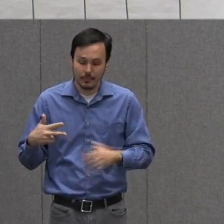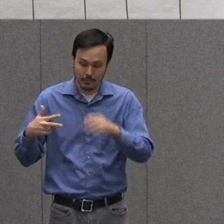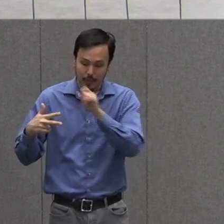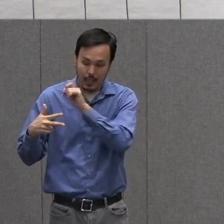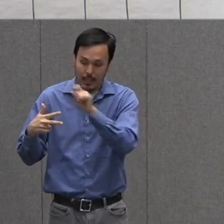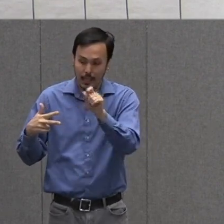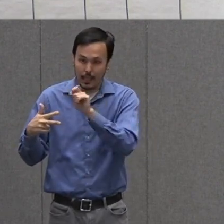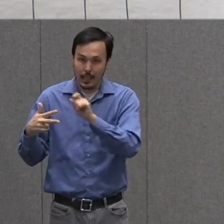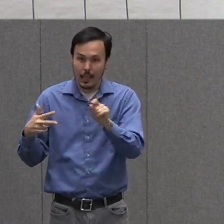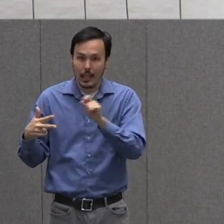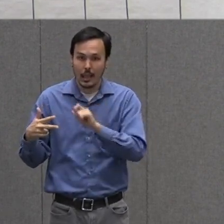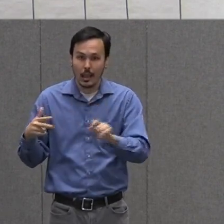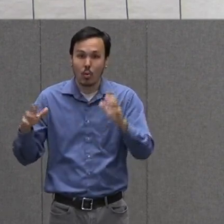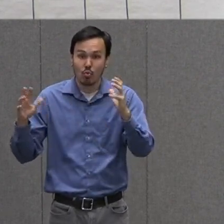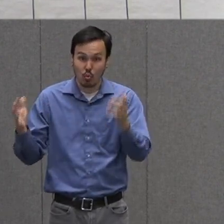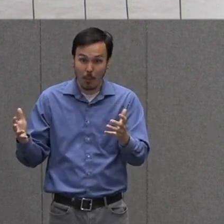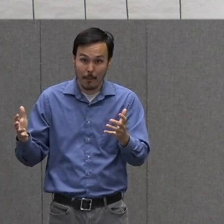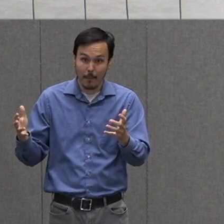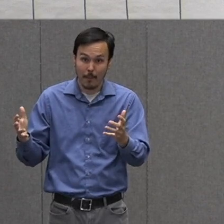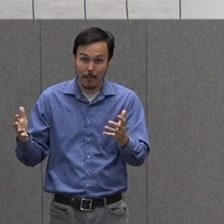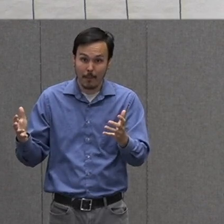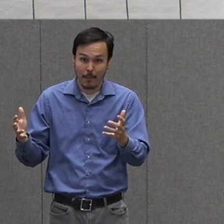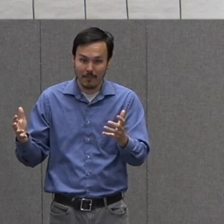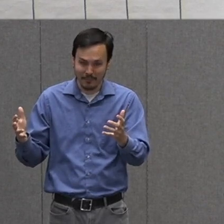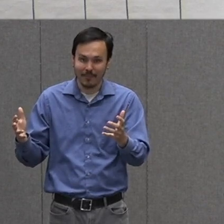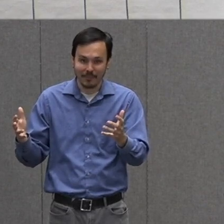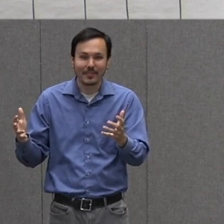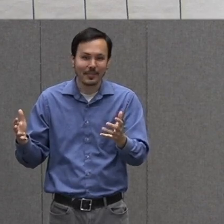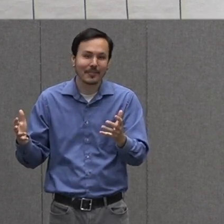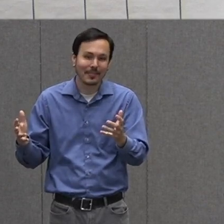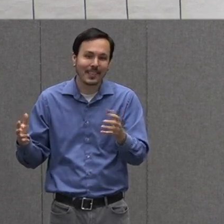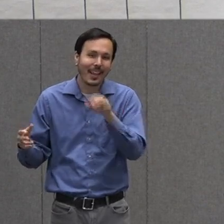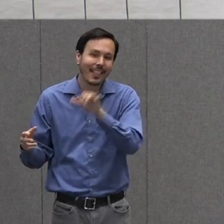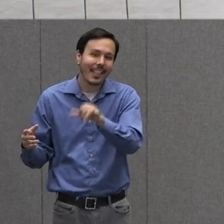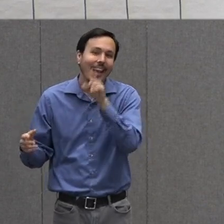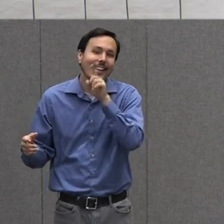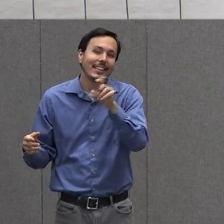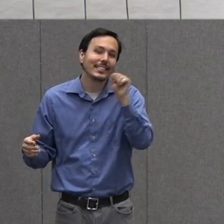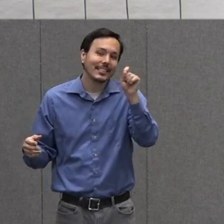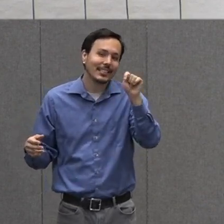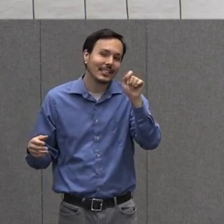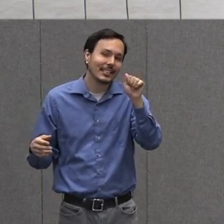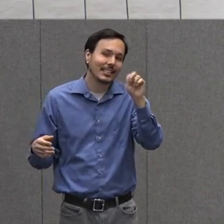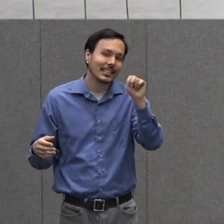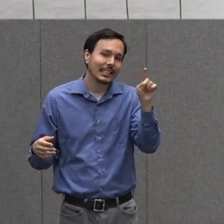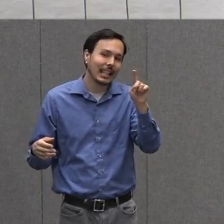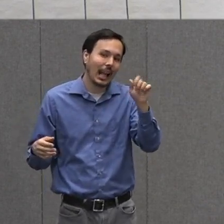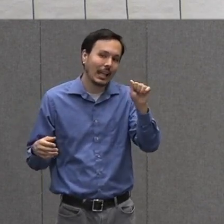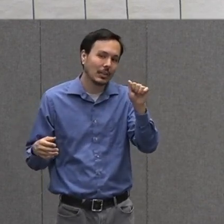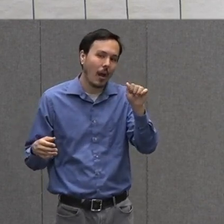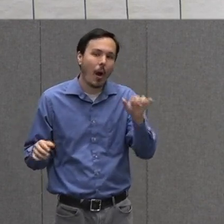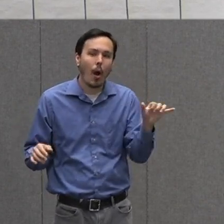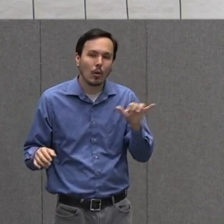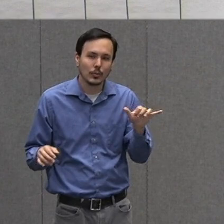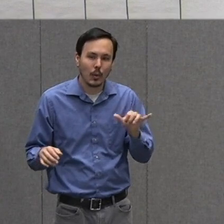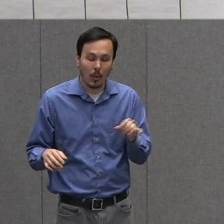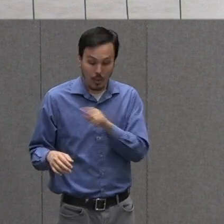And lastly, this is also a stanza. The lines are grouped together.